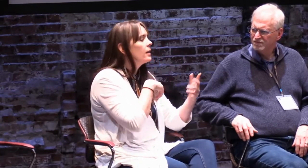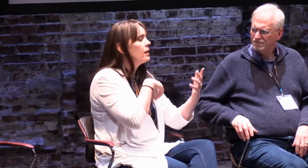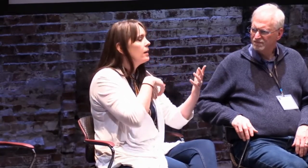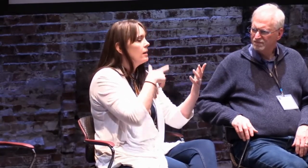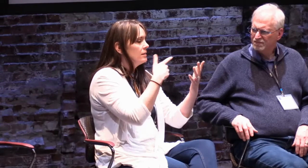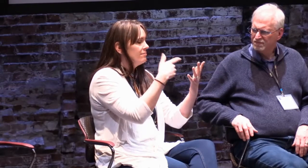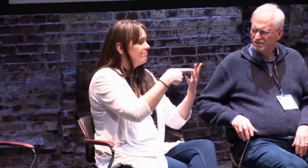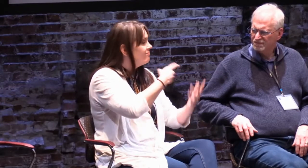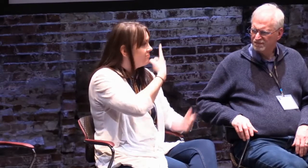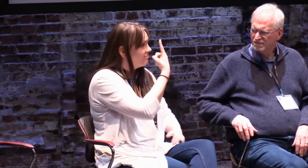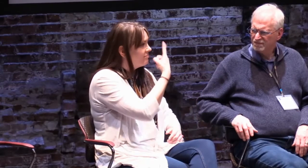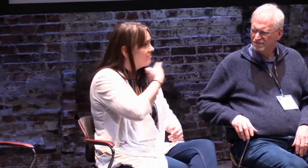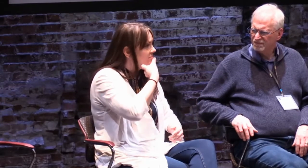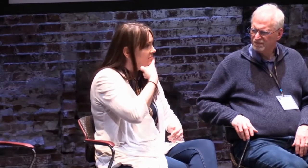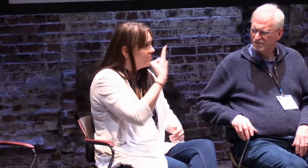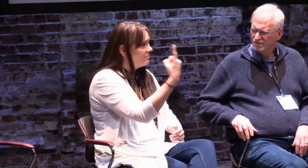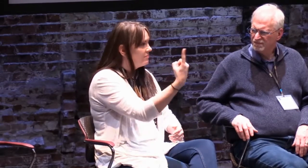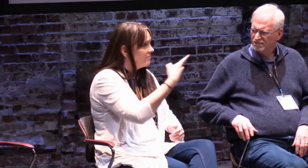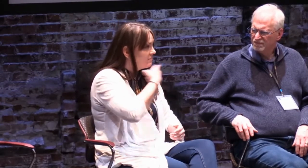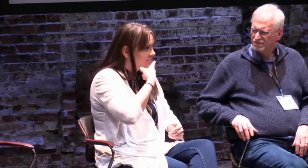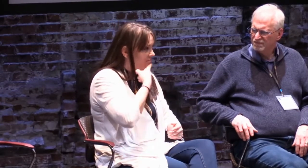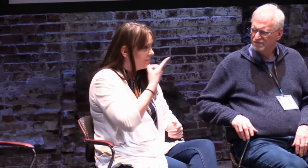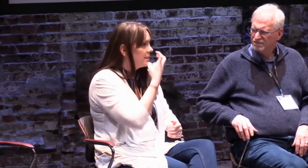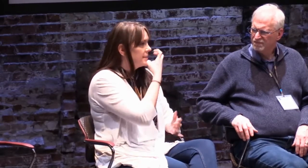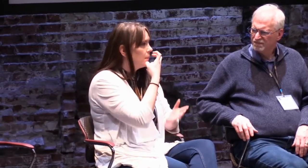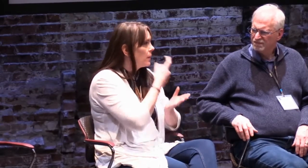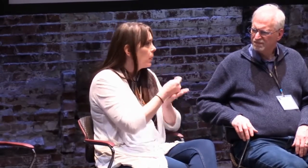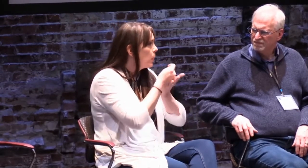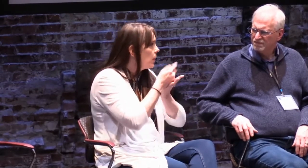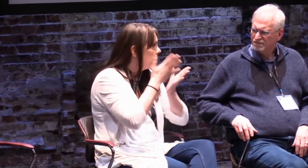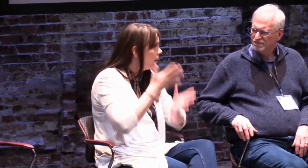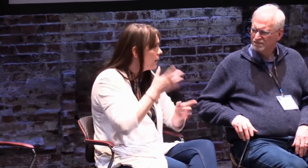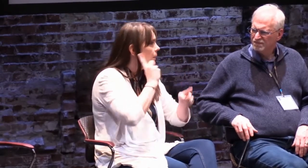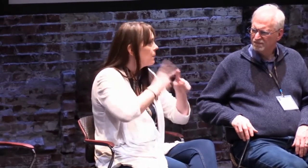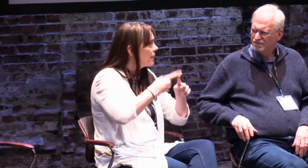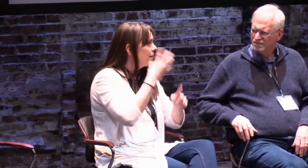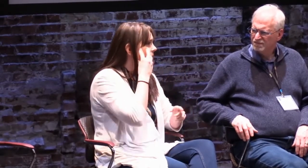And the board president is also deaf-blind. There's only one hearing person on the board,